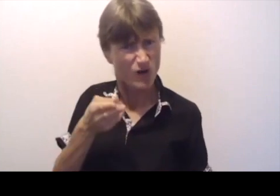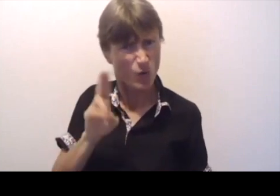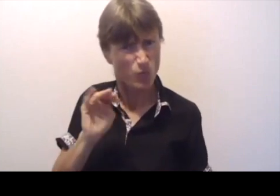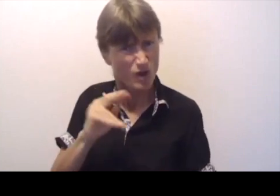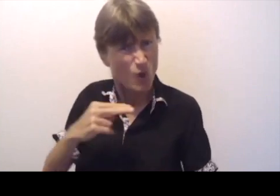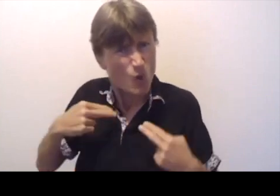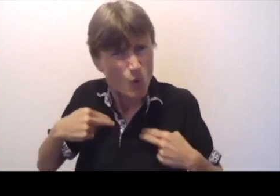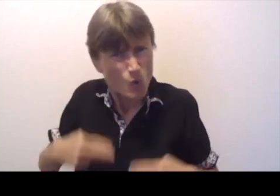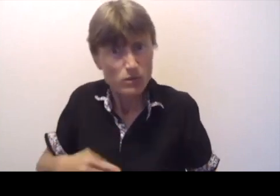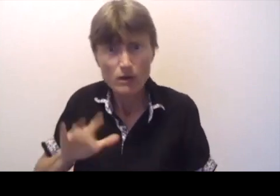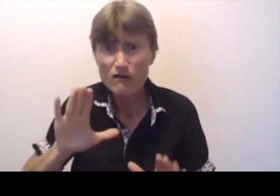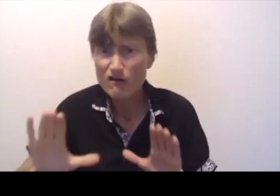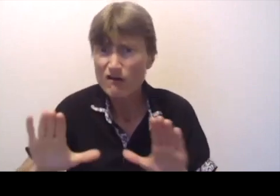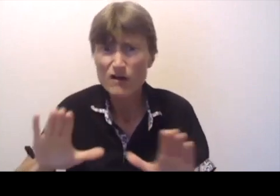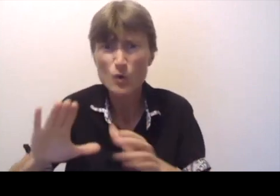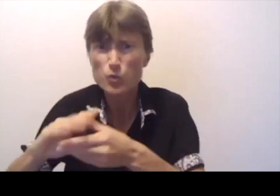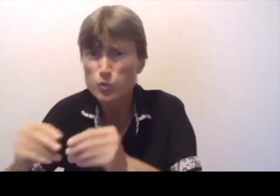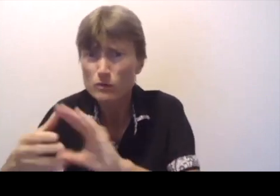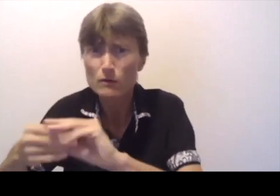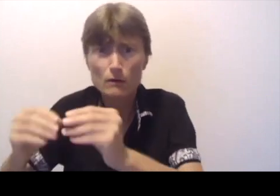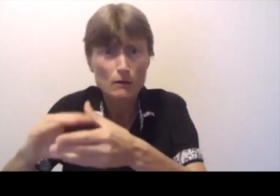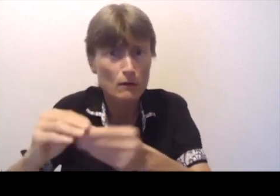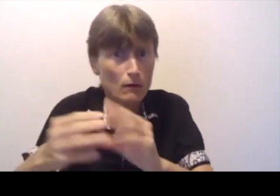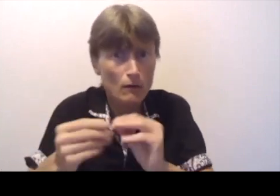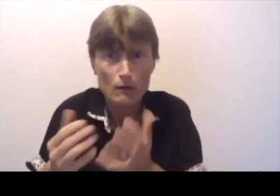and and this is what's made me come to this call for action